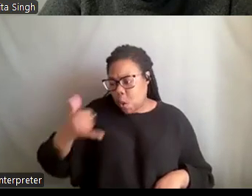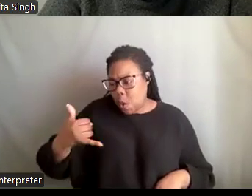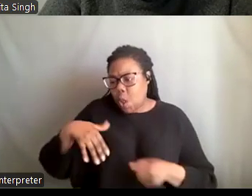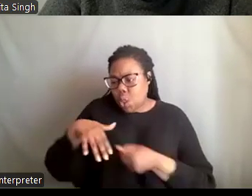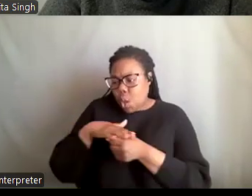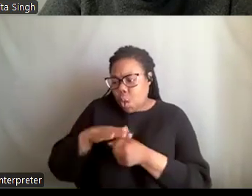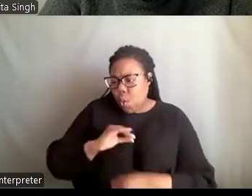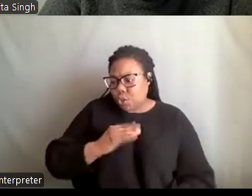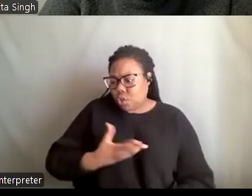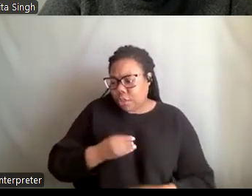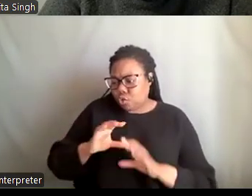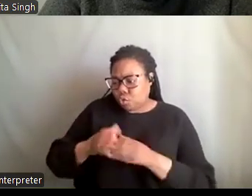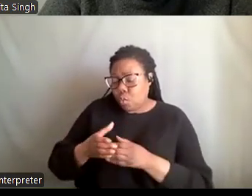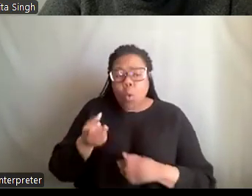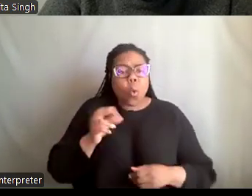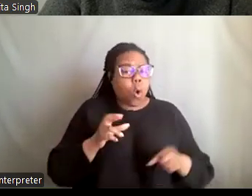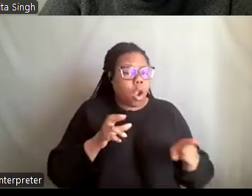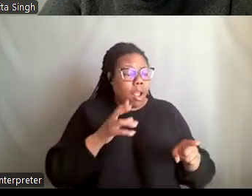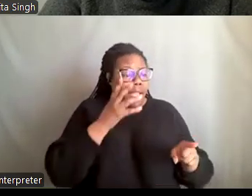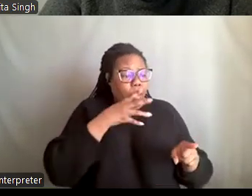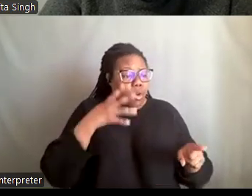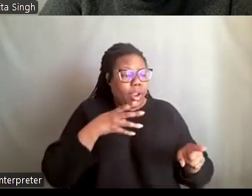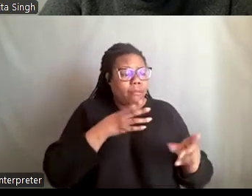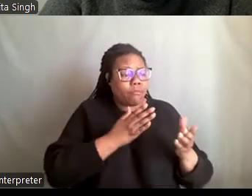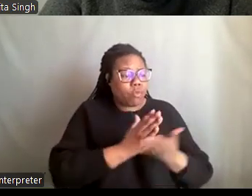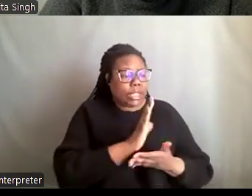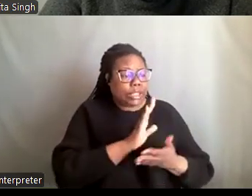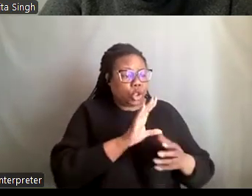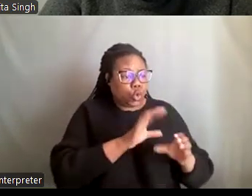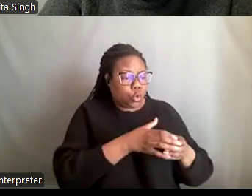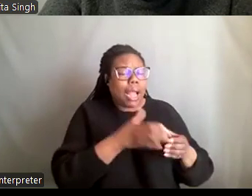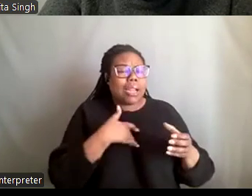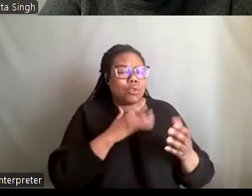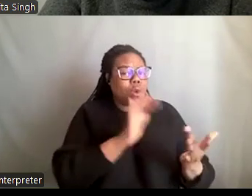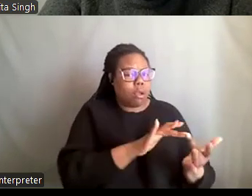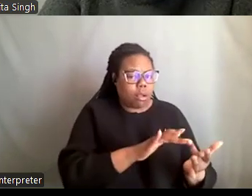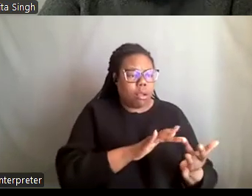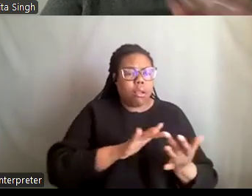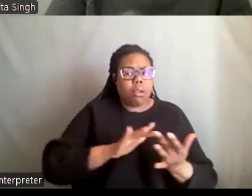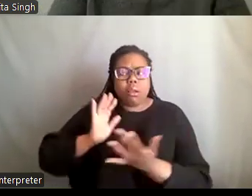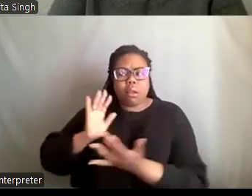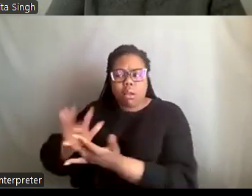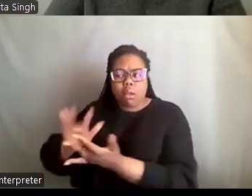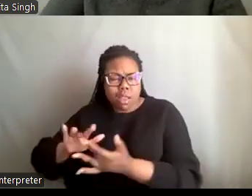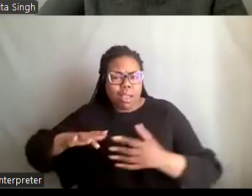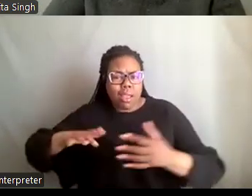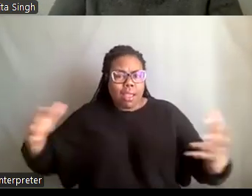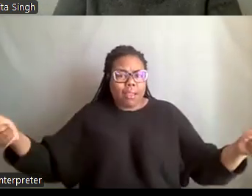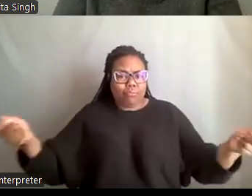actually make a call to the local trans group or that immigrant rights group. I know who they are. I'm going to